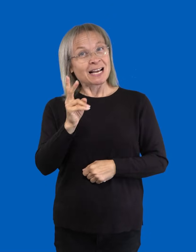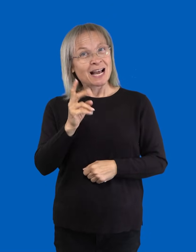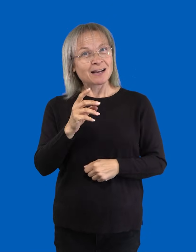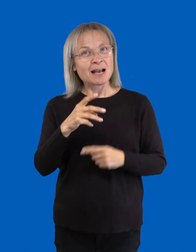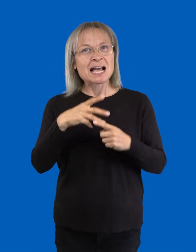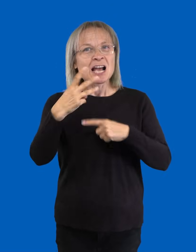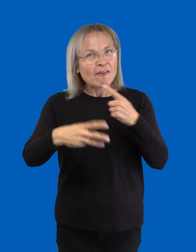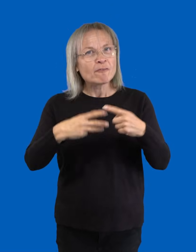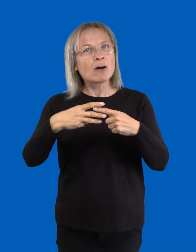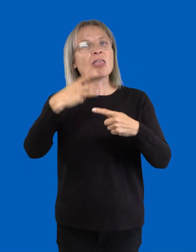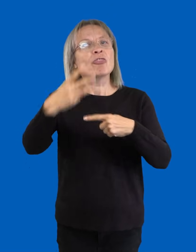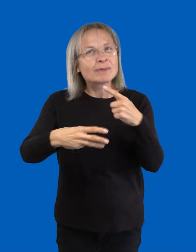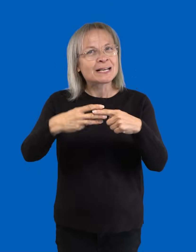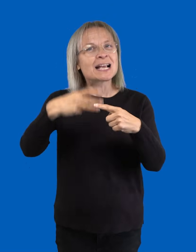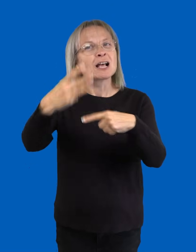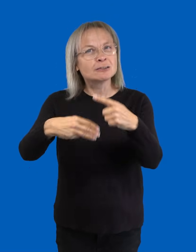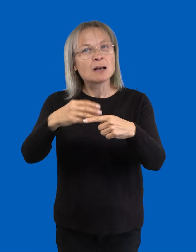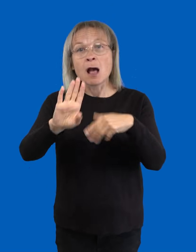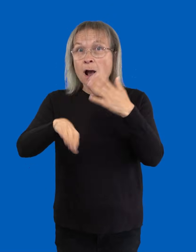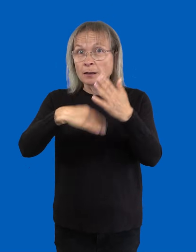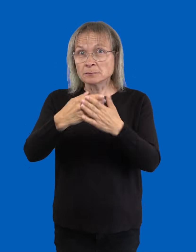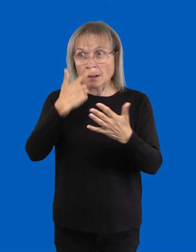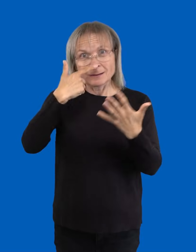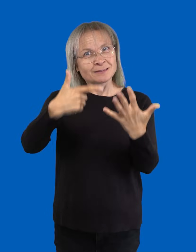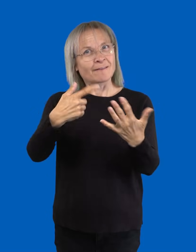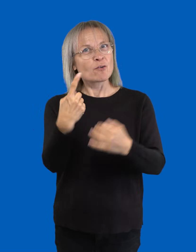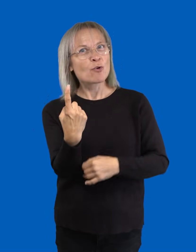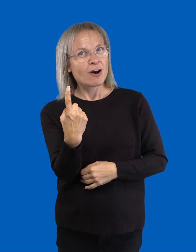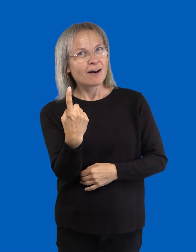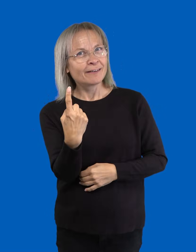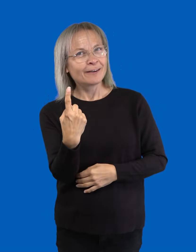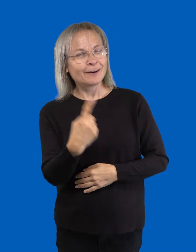We then invite you every three years until you turn 71.